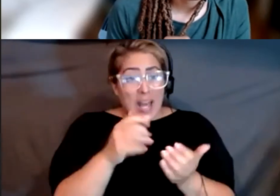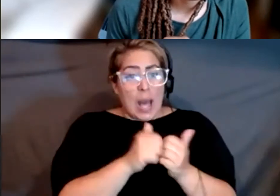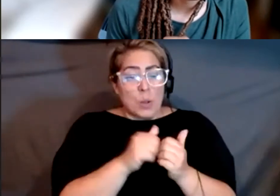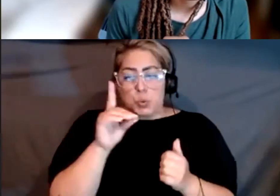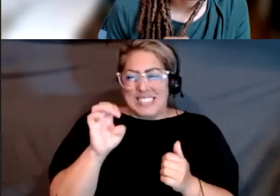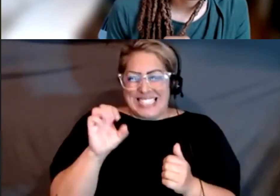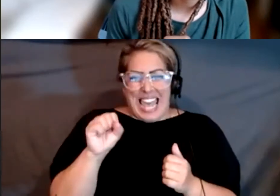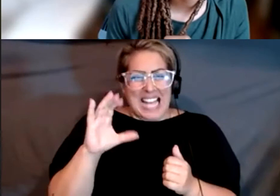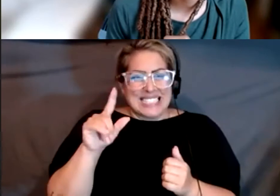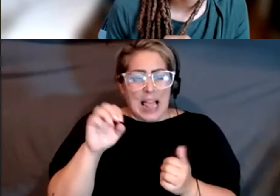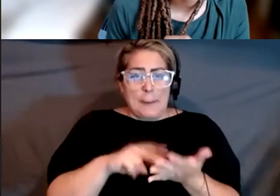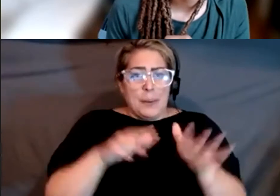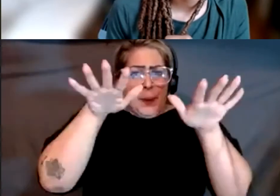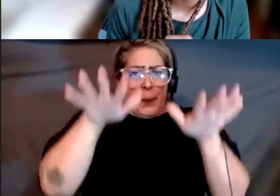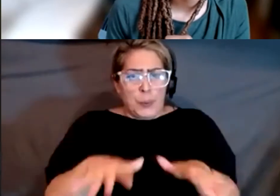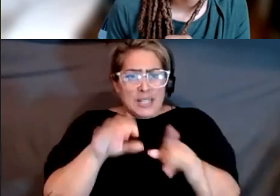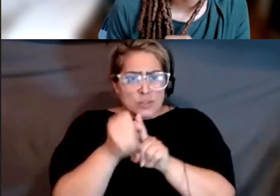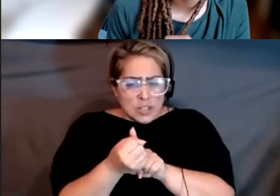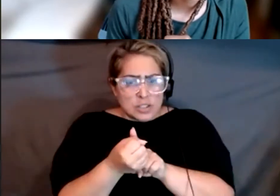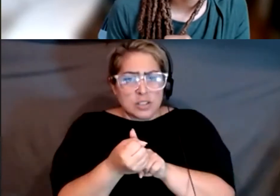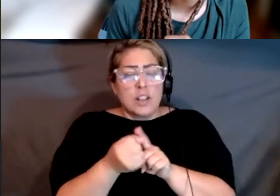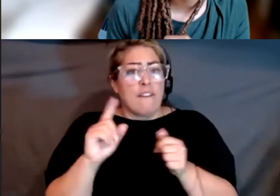Tell people it is okay now